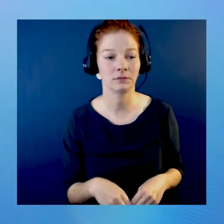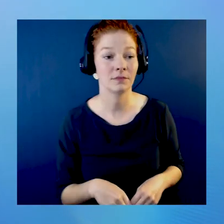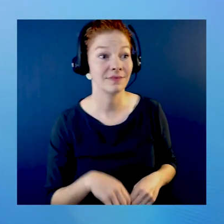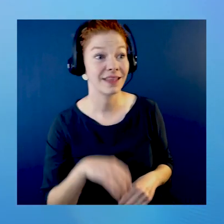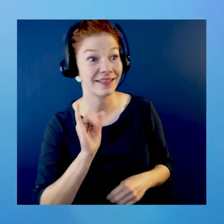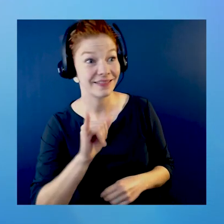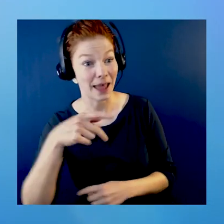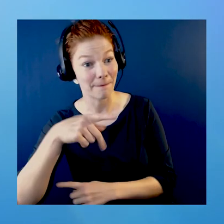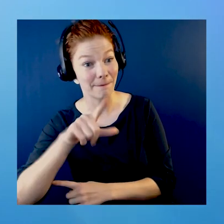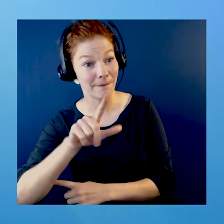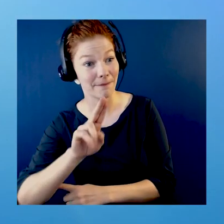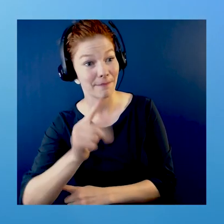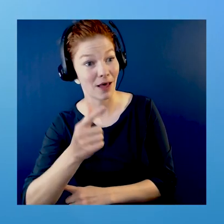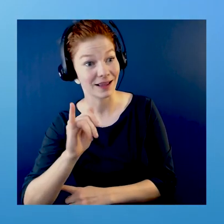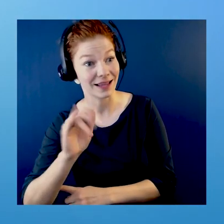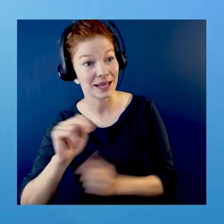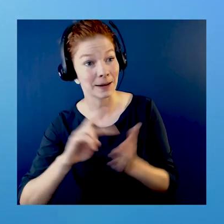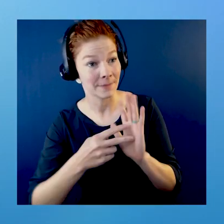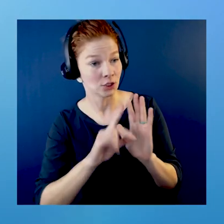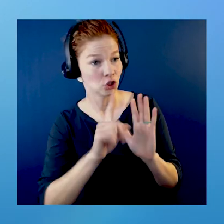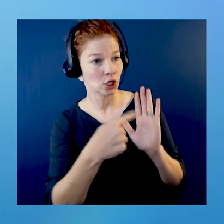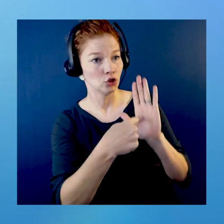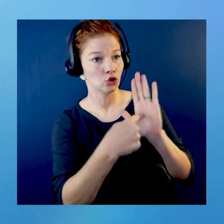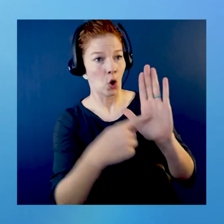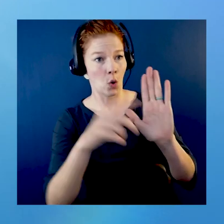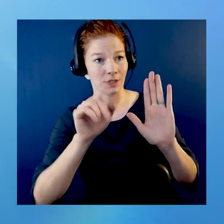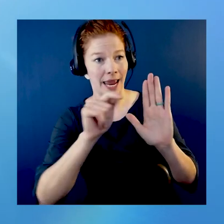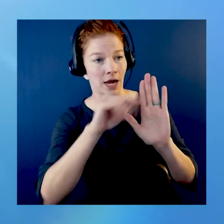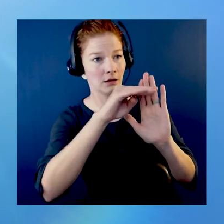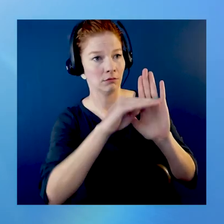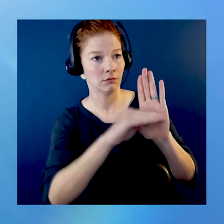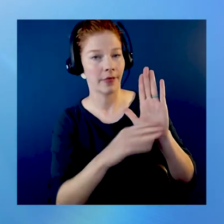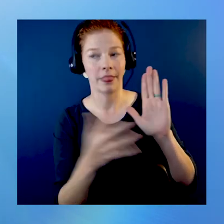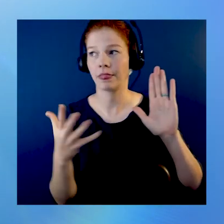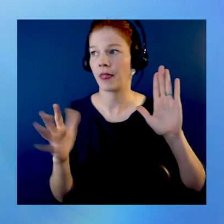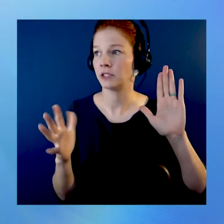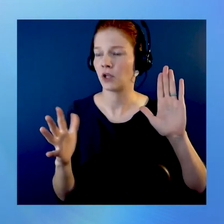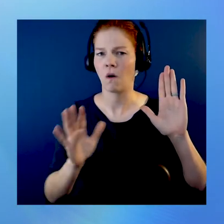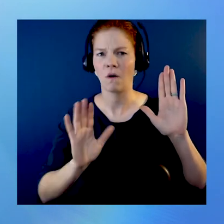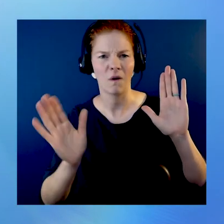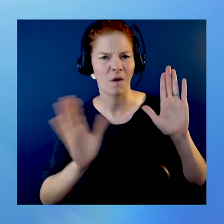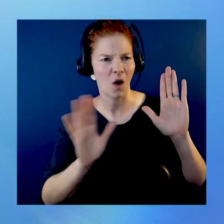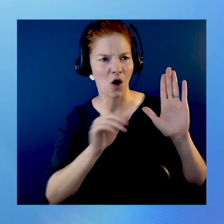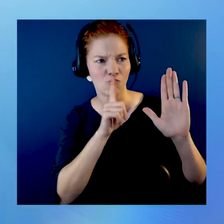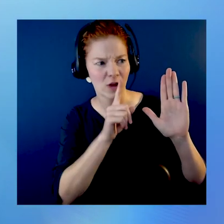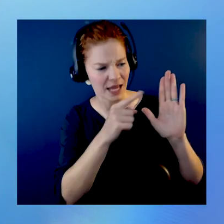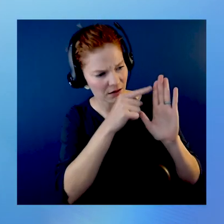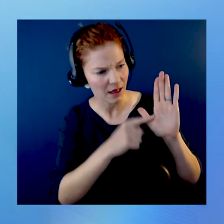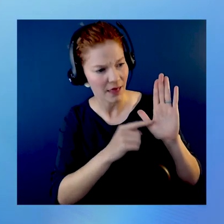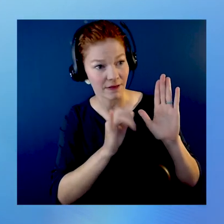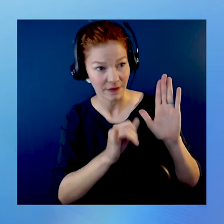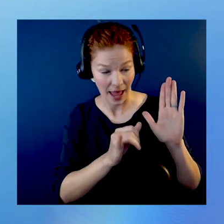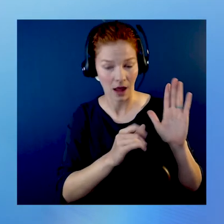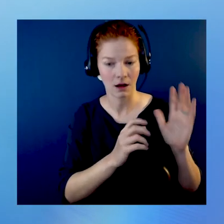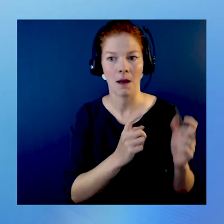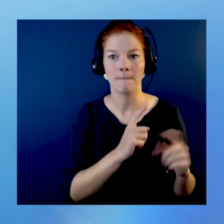about exposing the raw data values in Unreal, it's about harnessing the power of what Azure Digital Twins has to